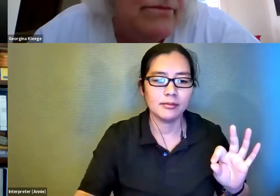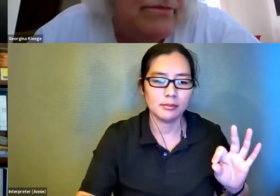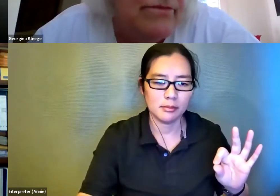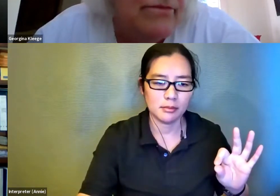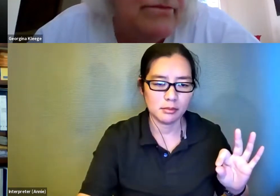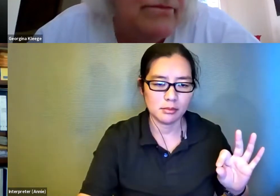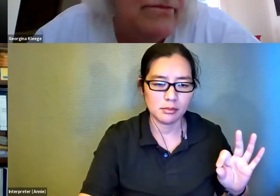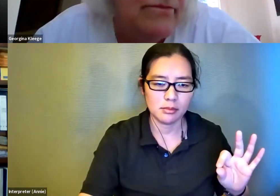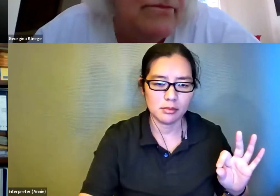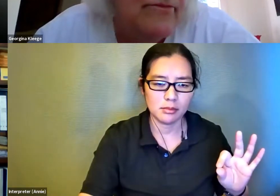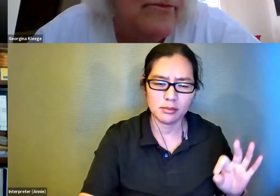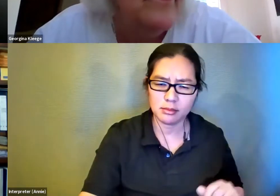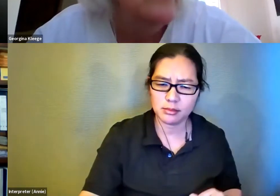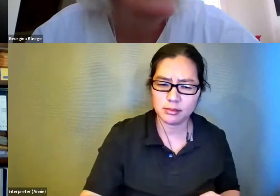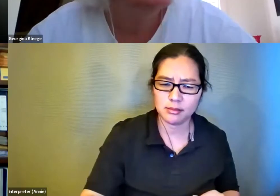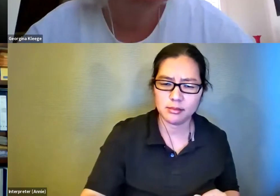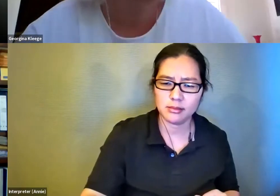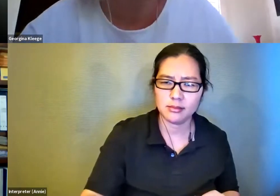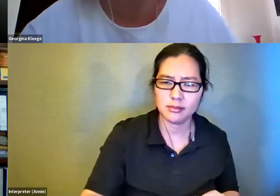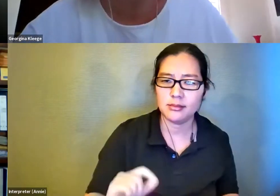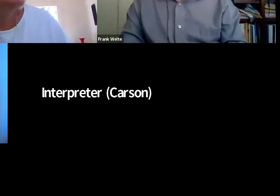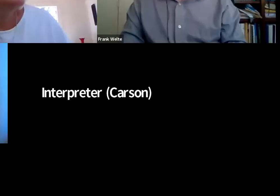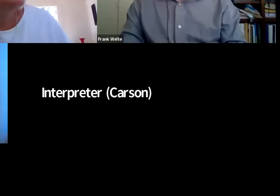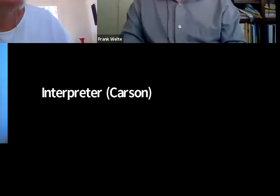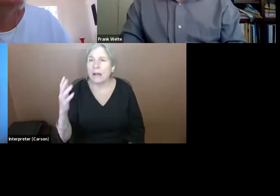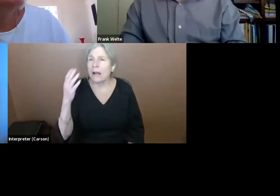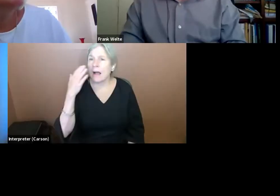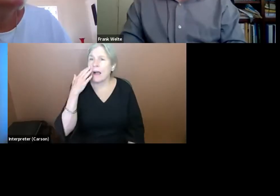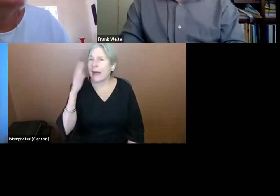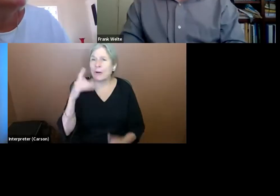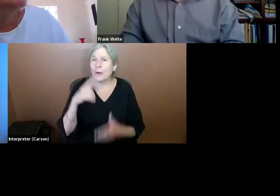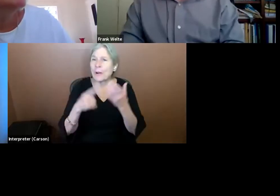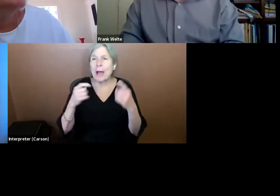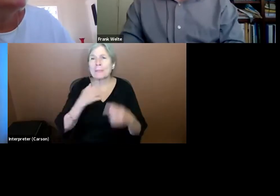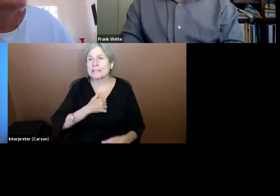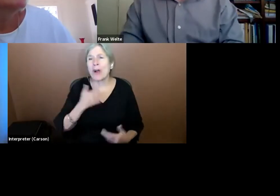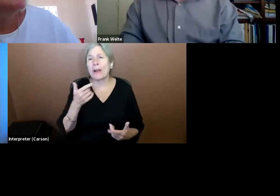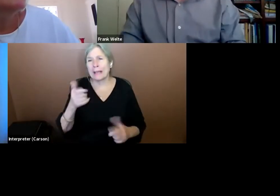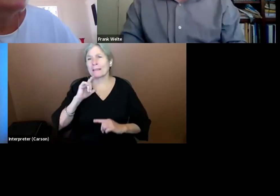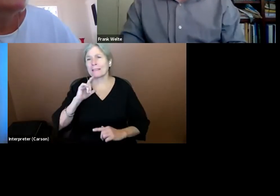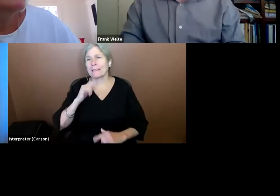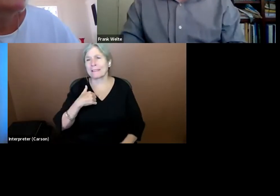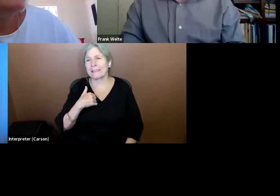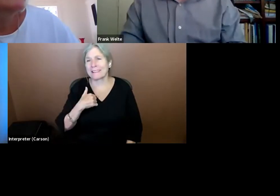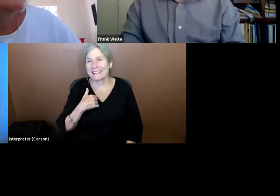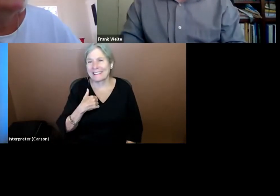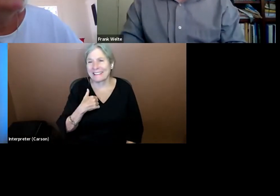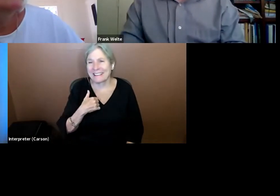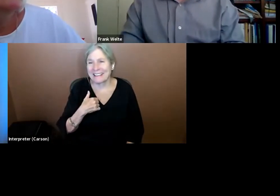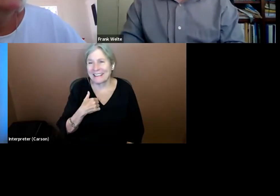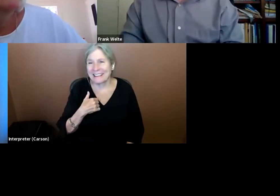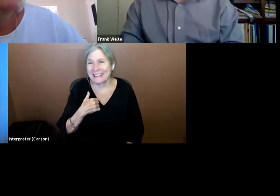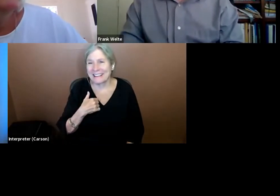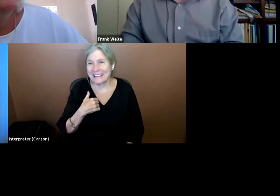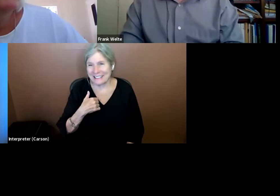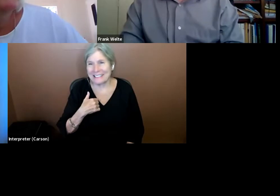So it was in the later 90s that I